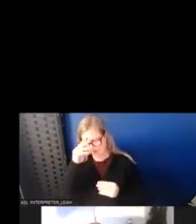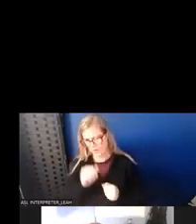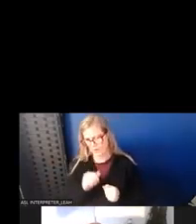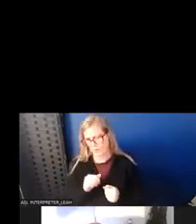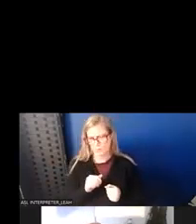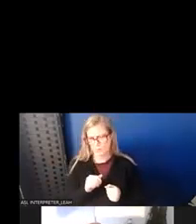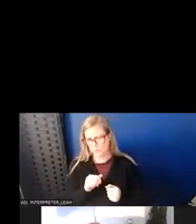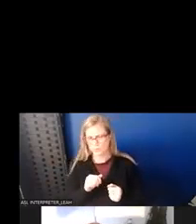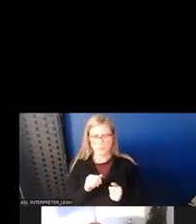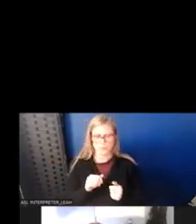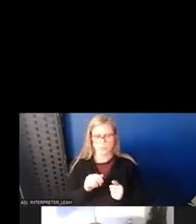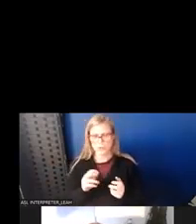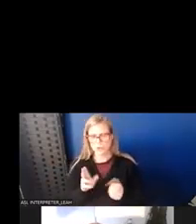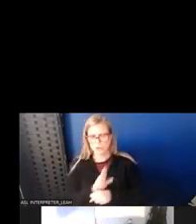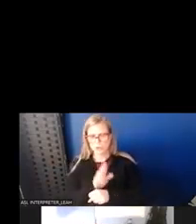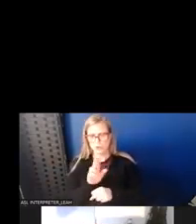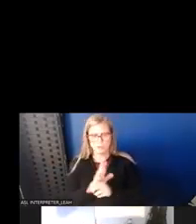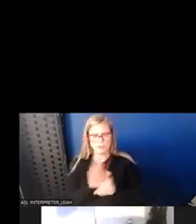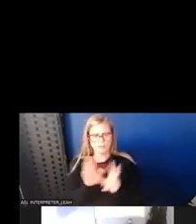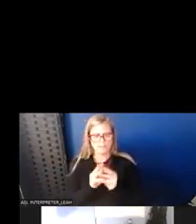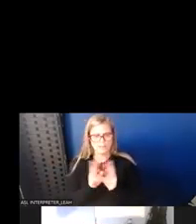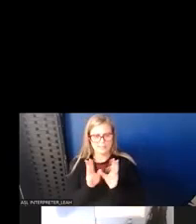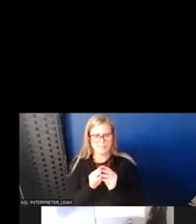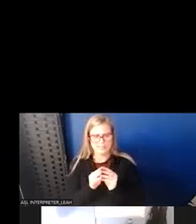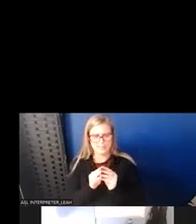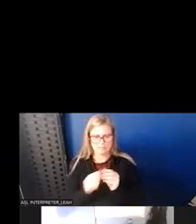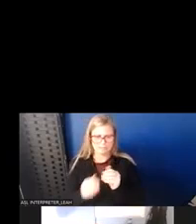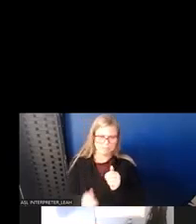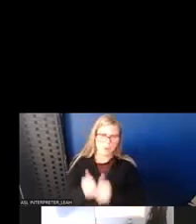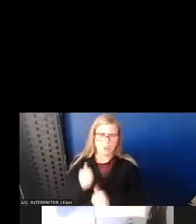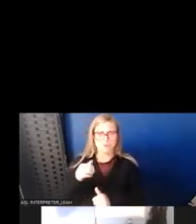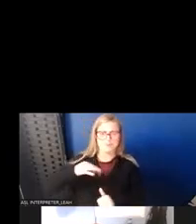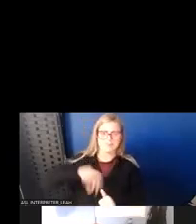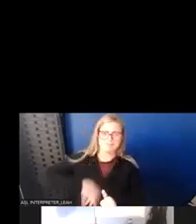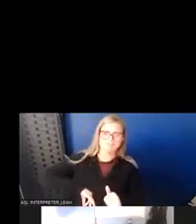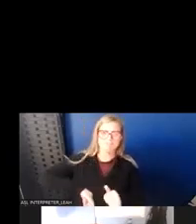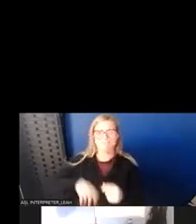use of meetings most effective is like what is the purpose of